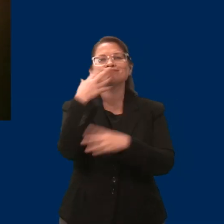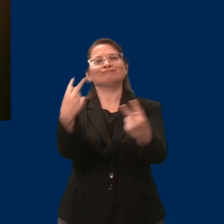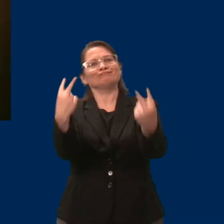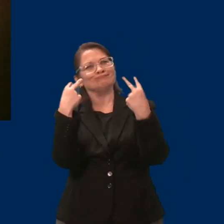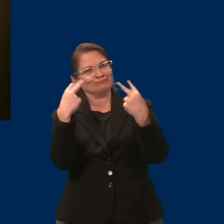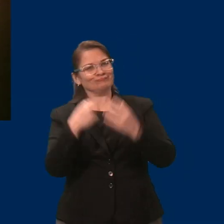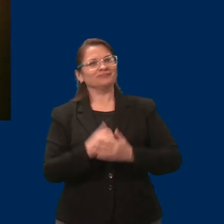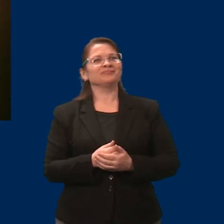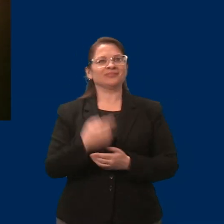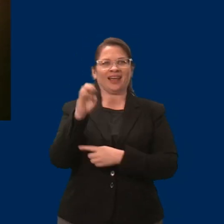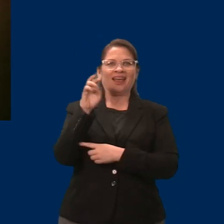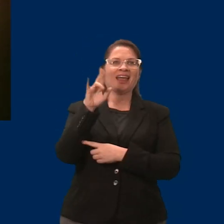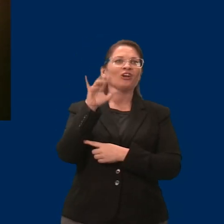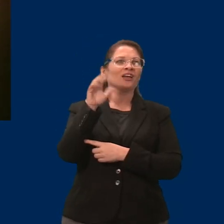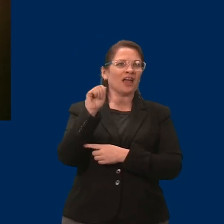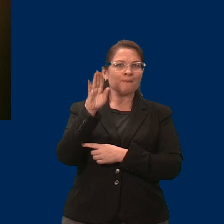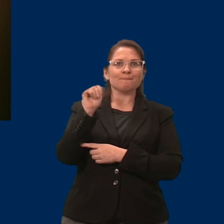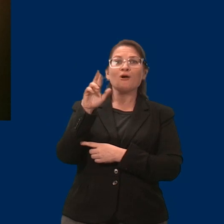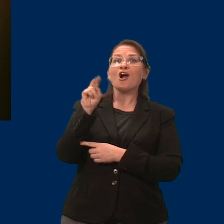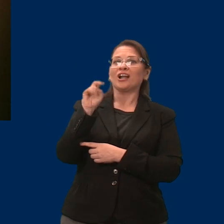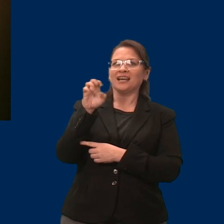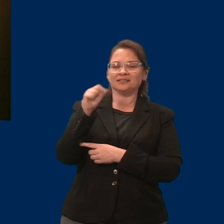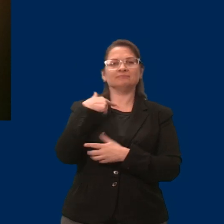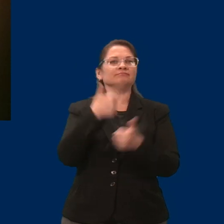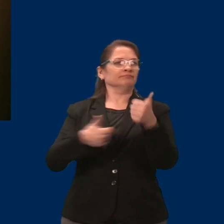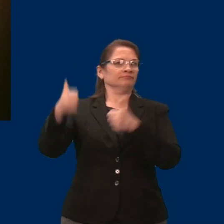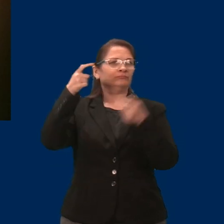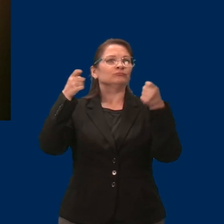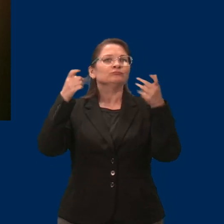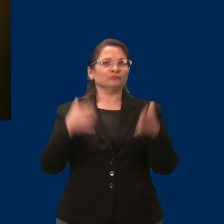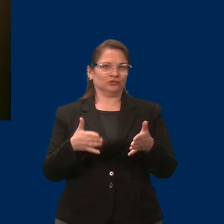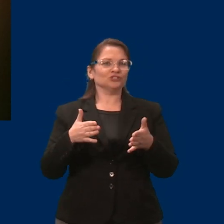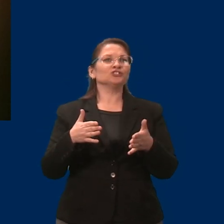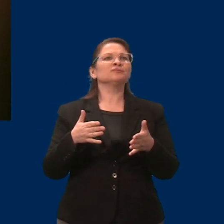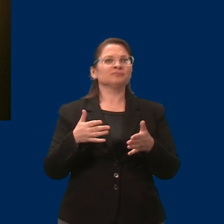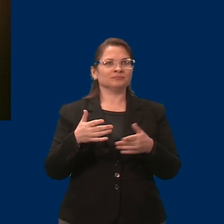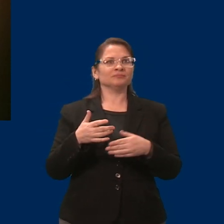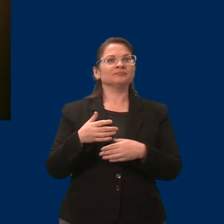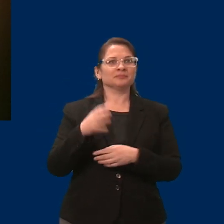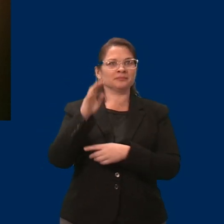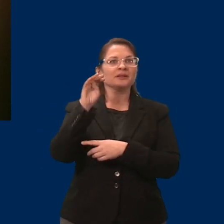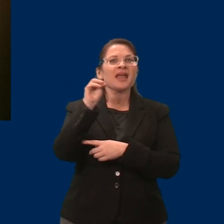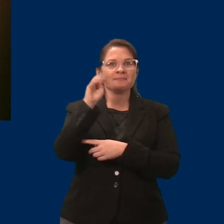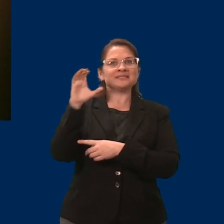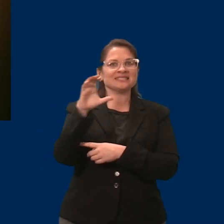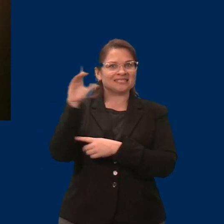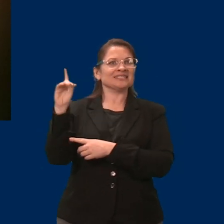of the newly formed state agency, the Minnesota Rare Disease Advisory Council.